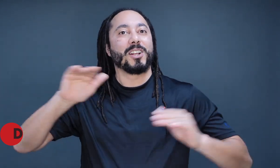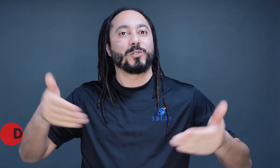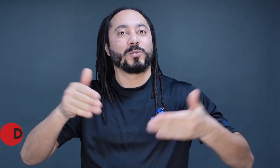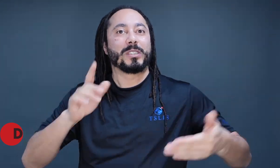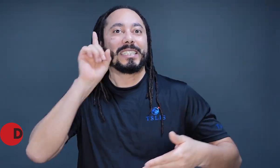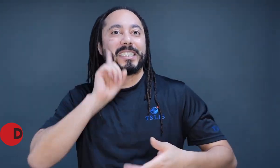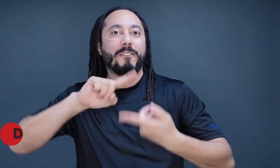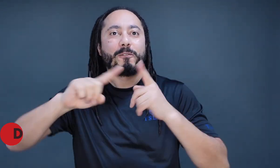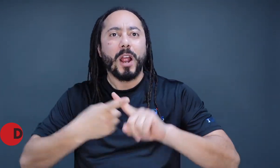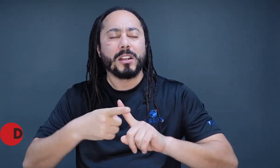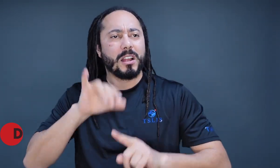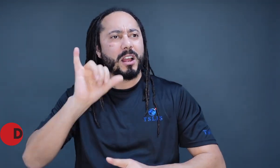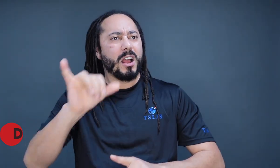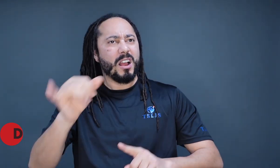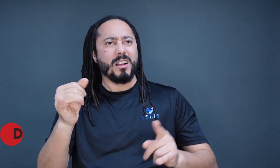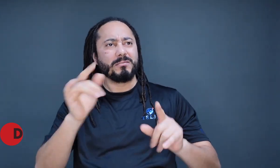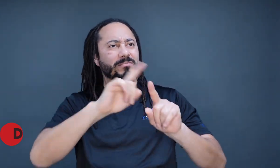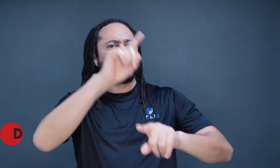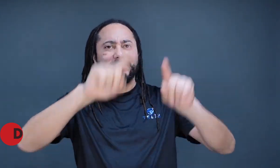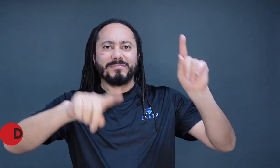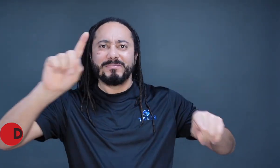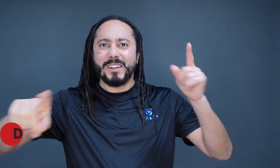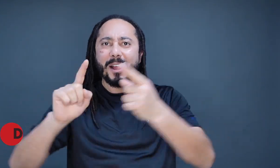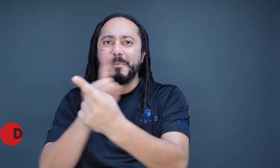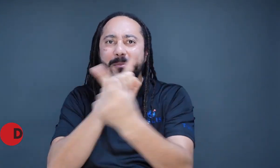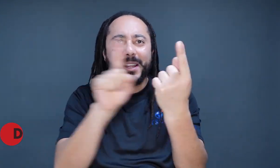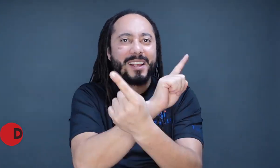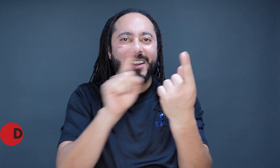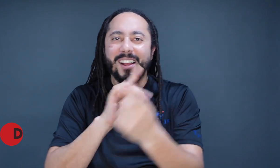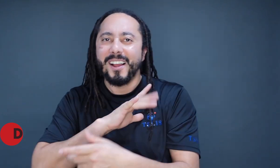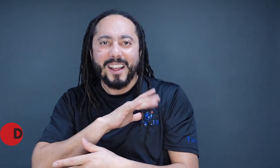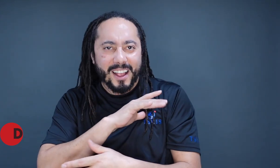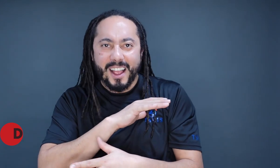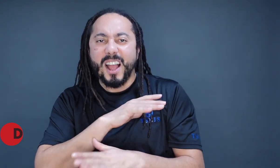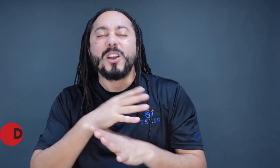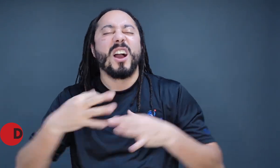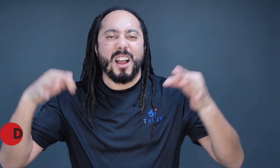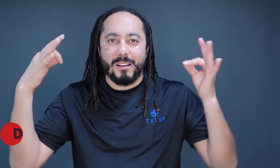Next, my aunt took me to meet all her Deaf friends. While meeting them,